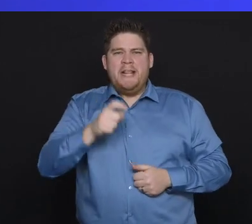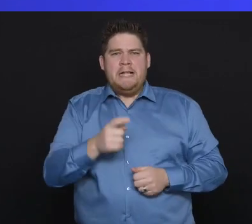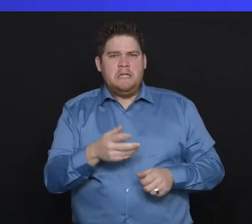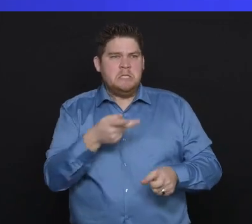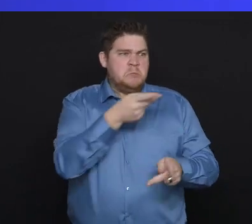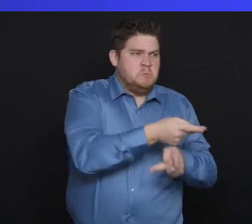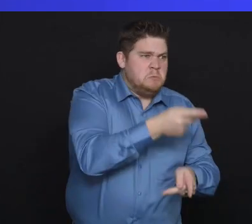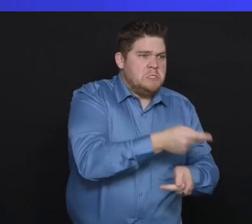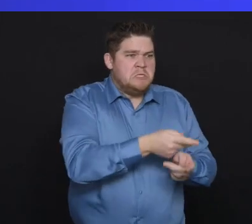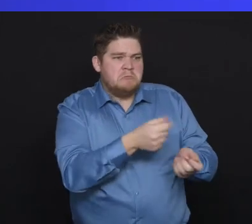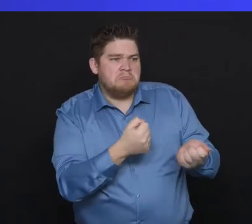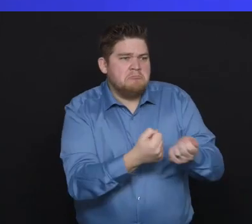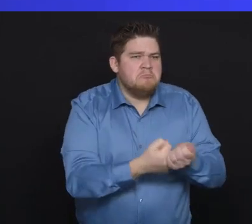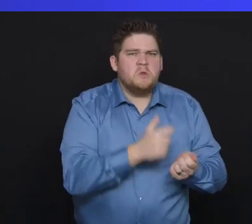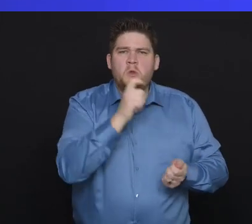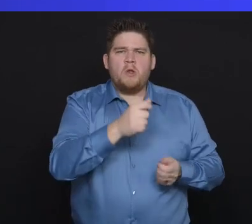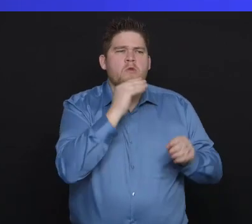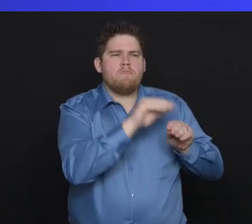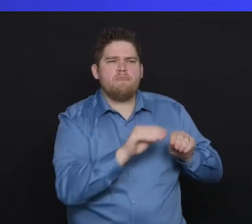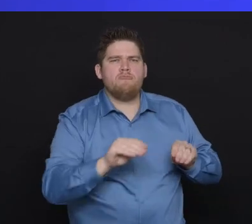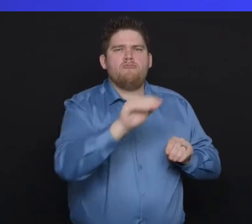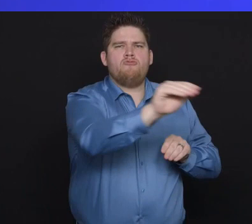Are we going to be OK?